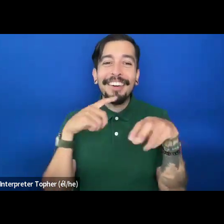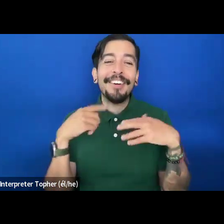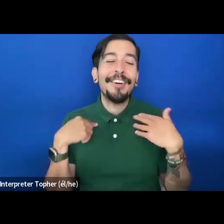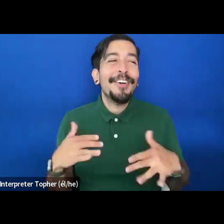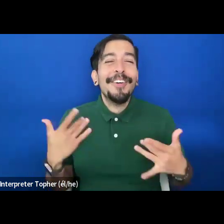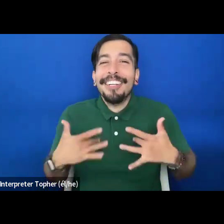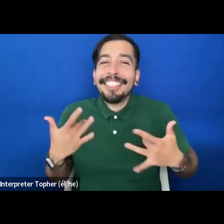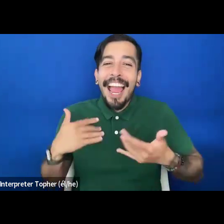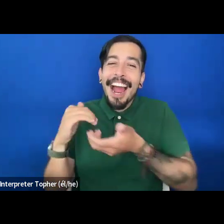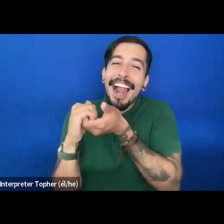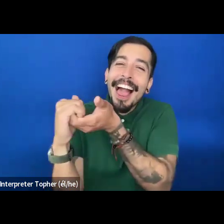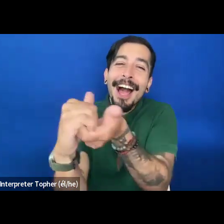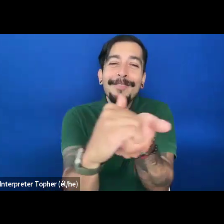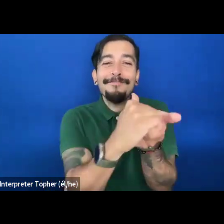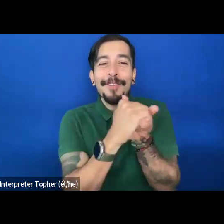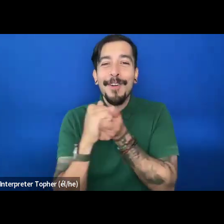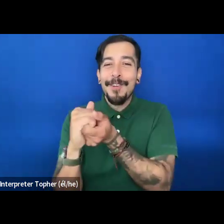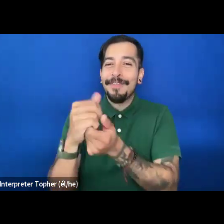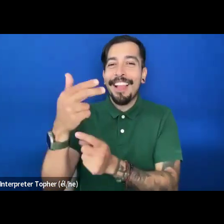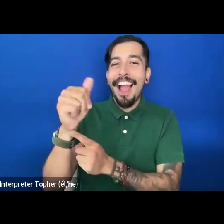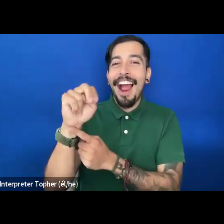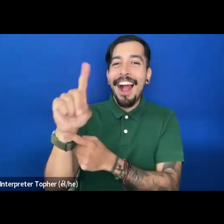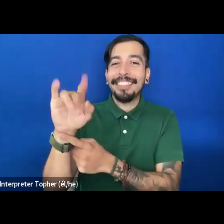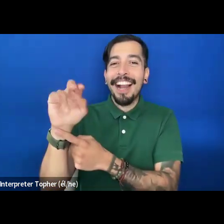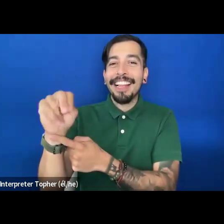The Domestic Employers Network for this panel,